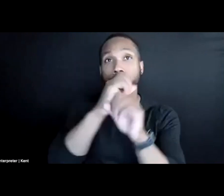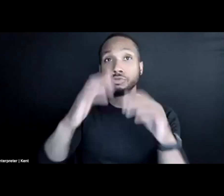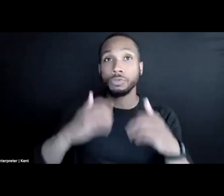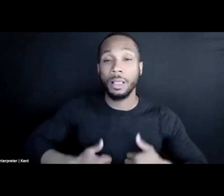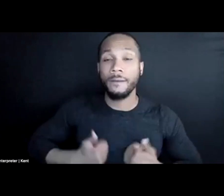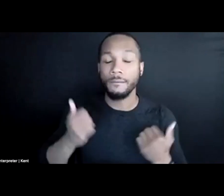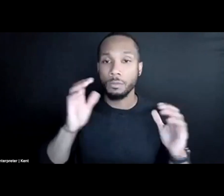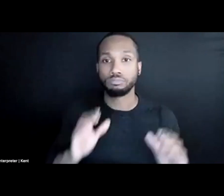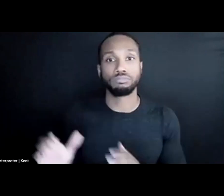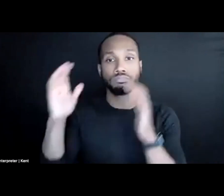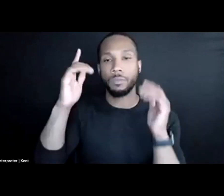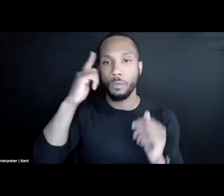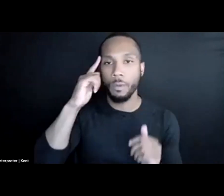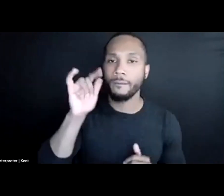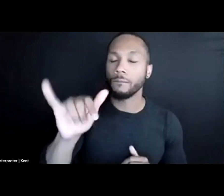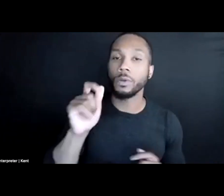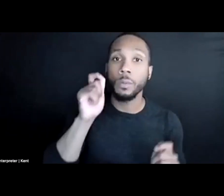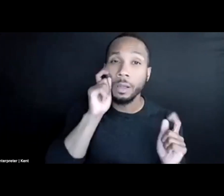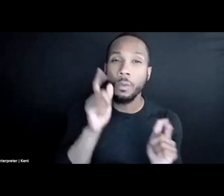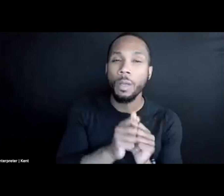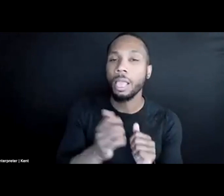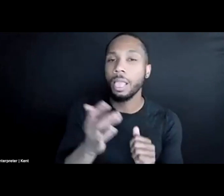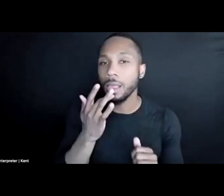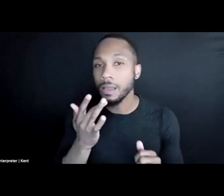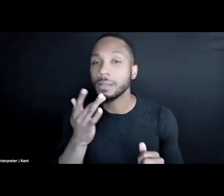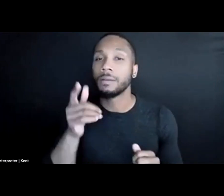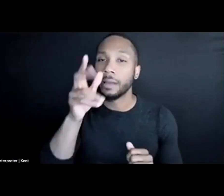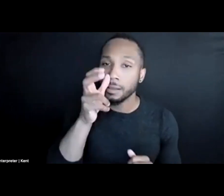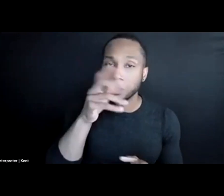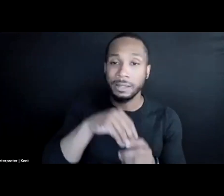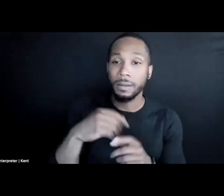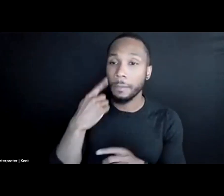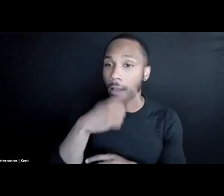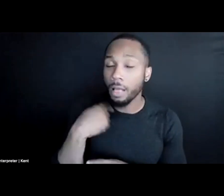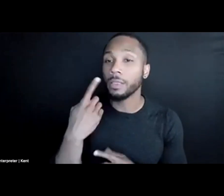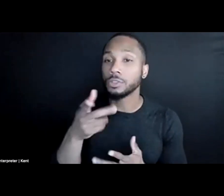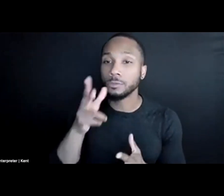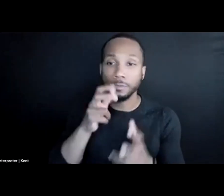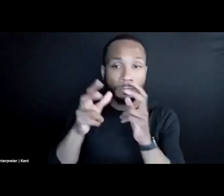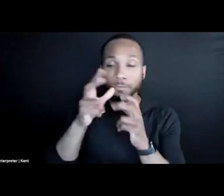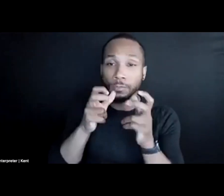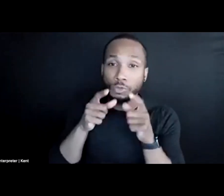You’ll wake up with the taste of insects in your mouth, those you devoured in your nightmare, bitter and rare.